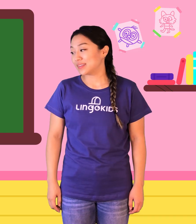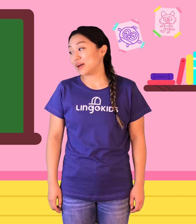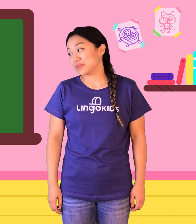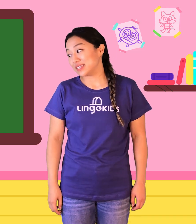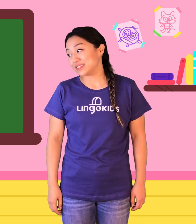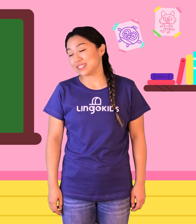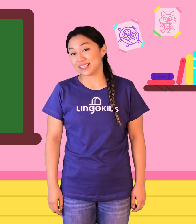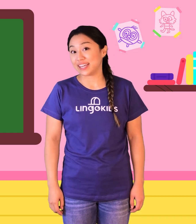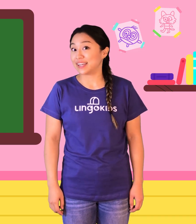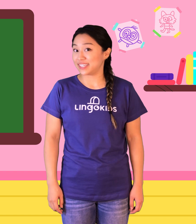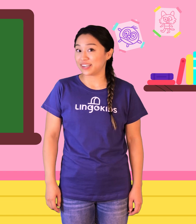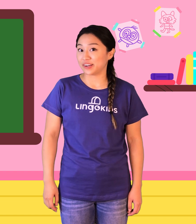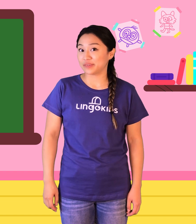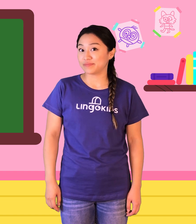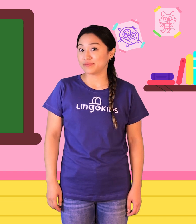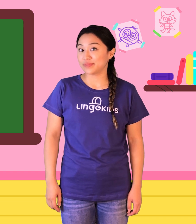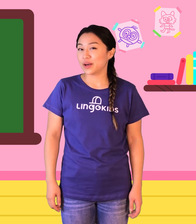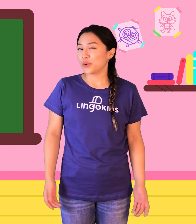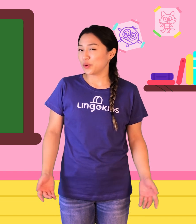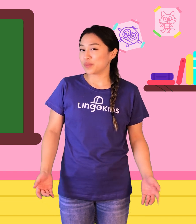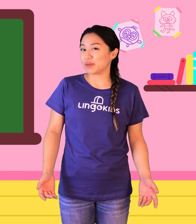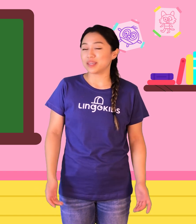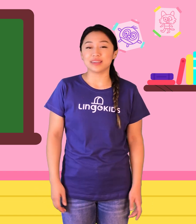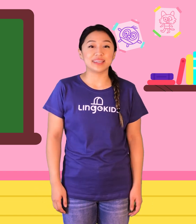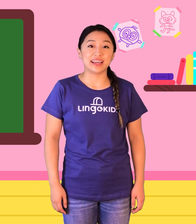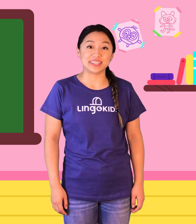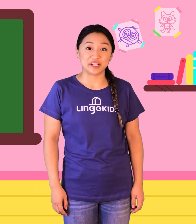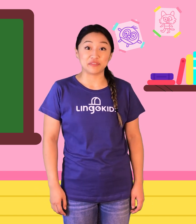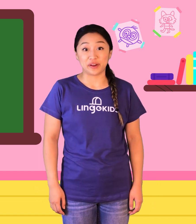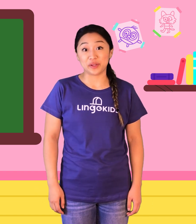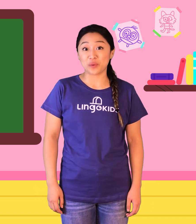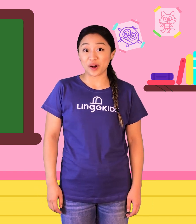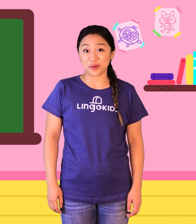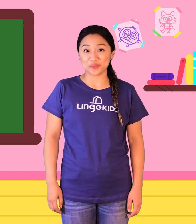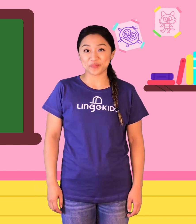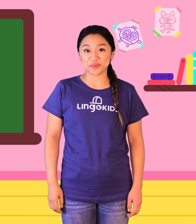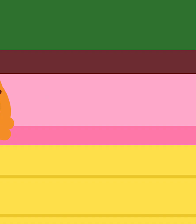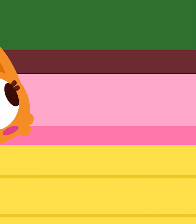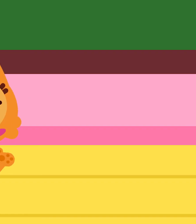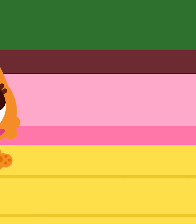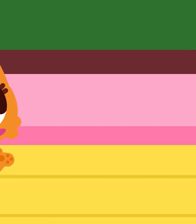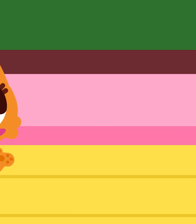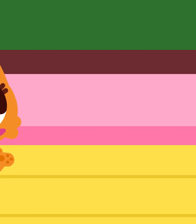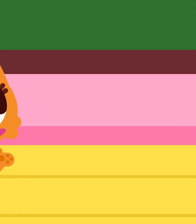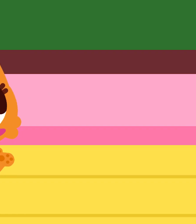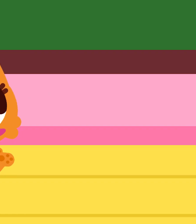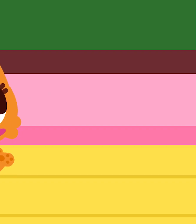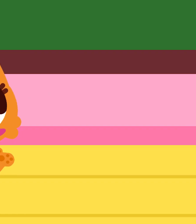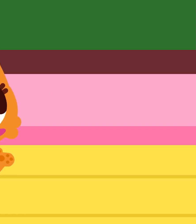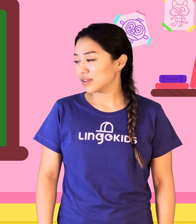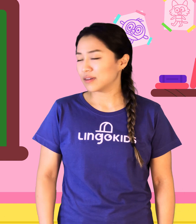That means he can't hear or maybe he can't hear very well. How can I talk to him?